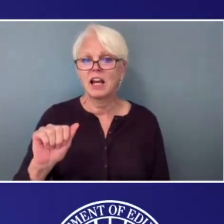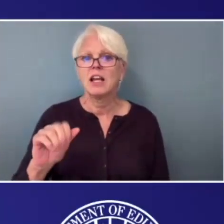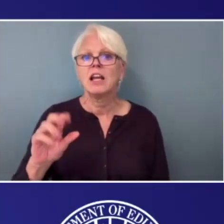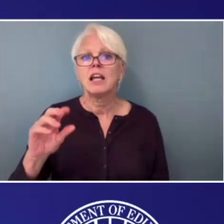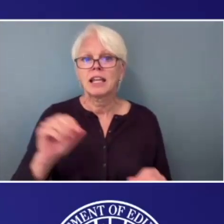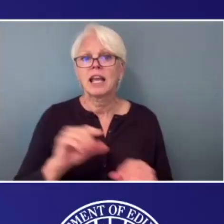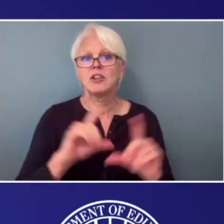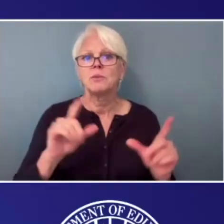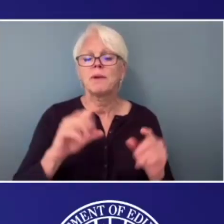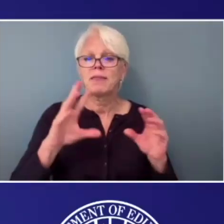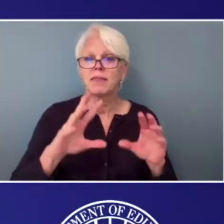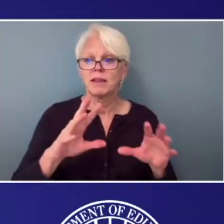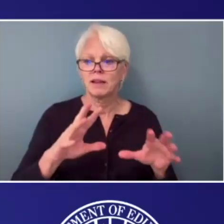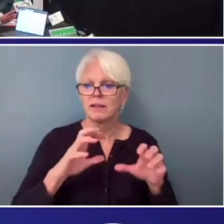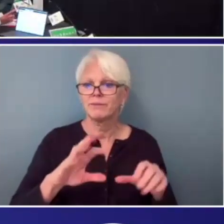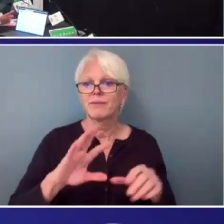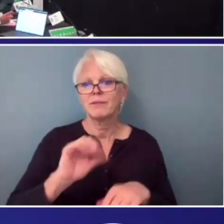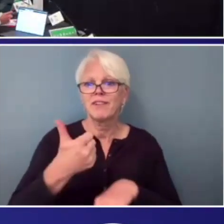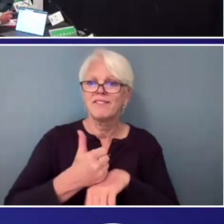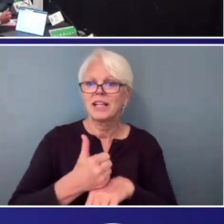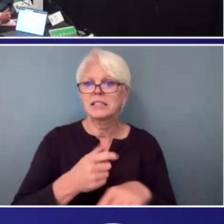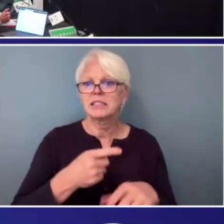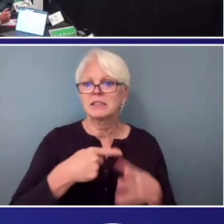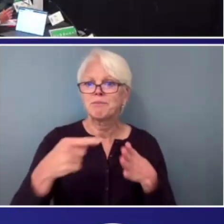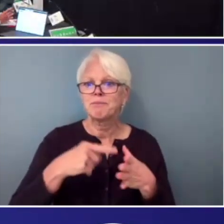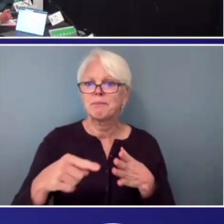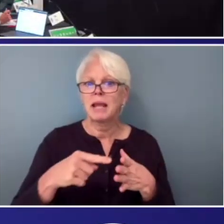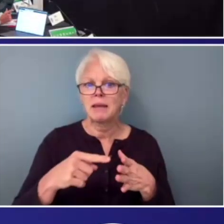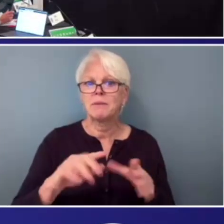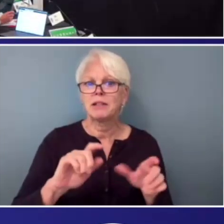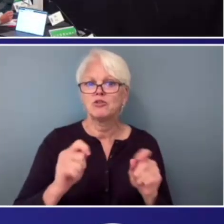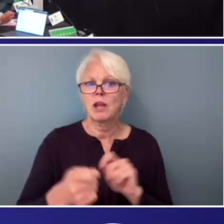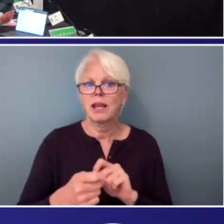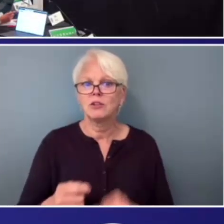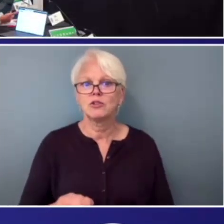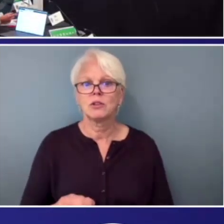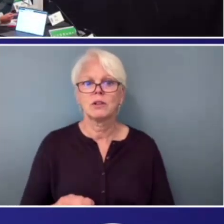up? Yeah, I'm not even going to go to the up, up get that off that screen.